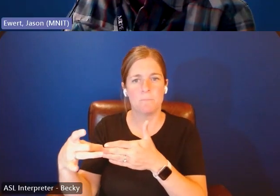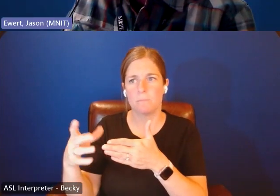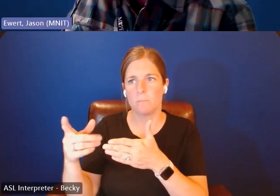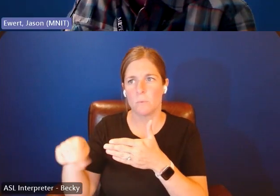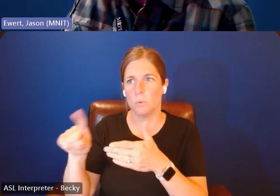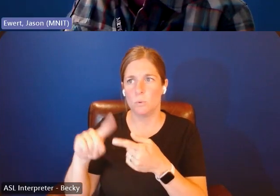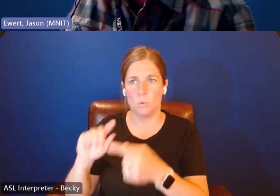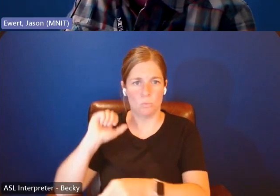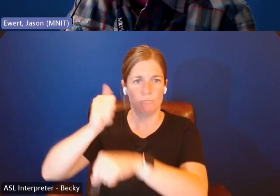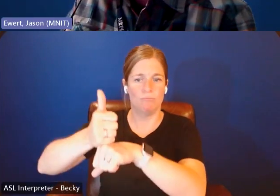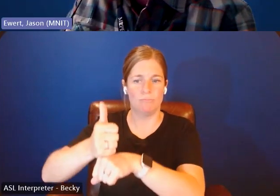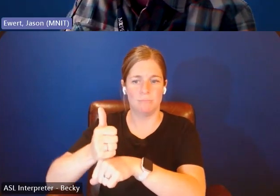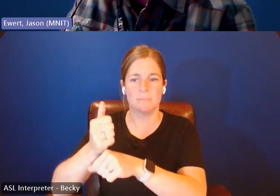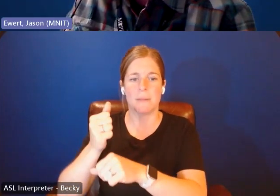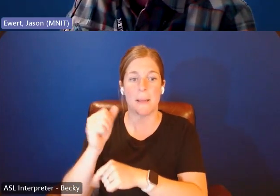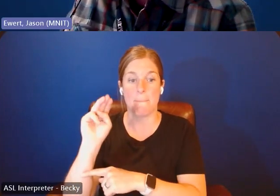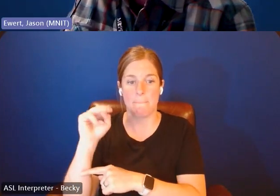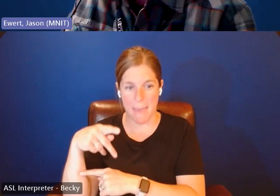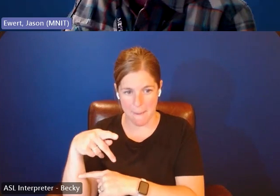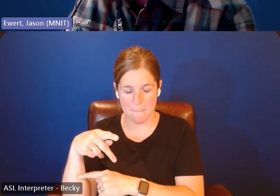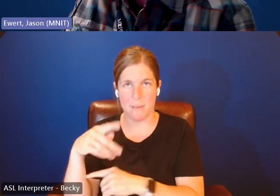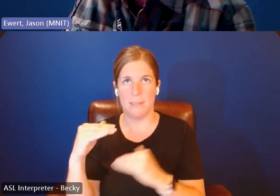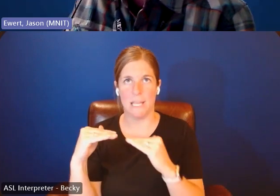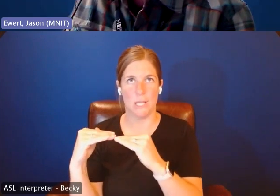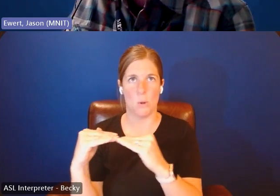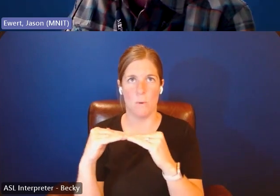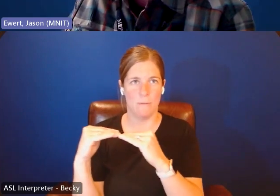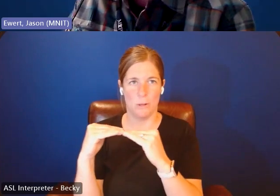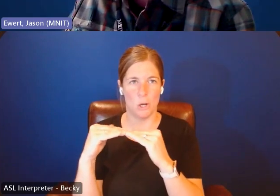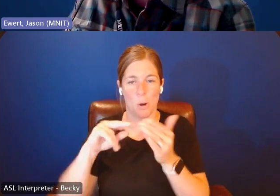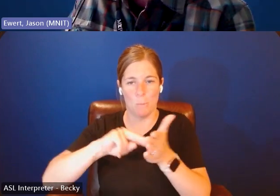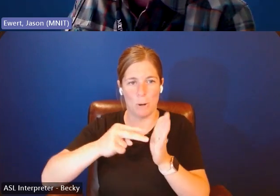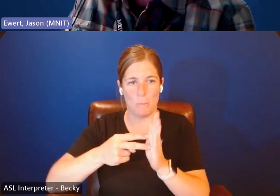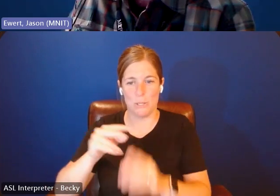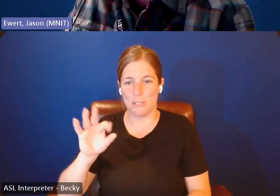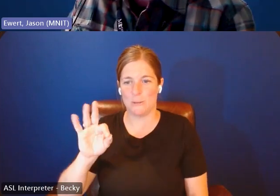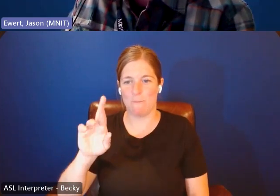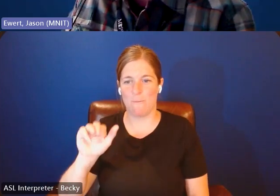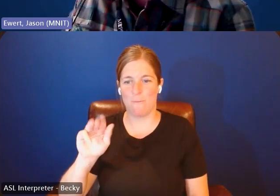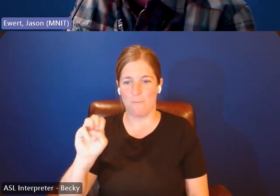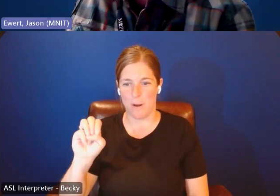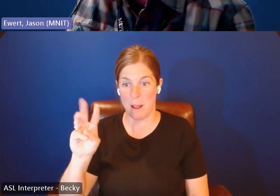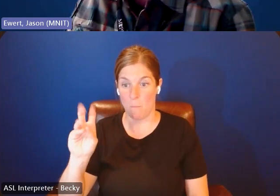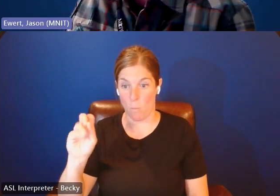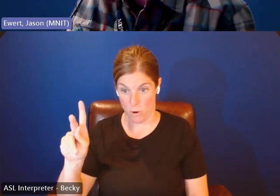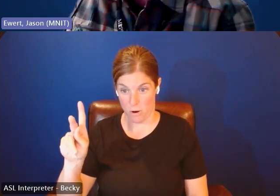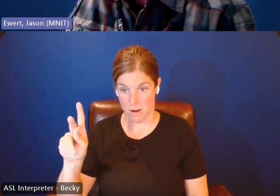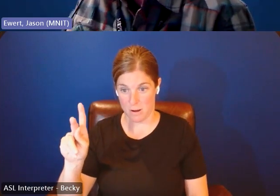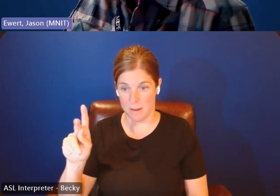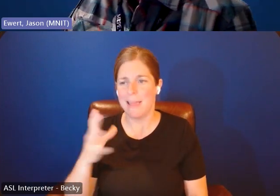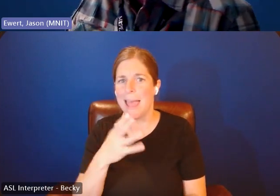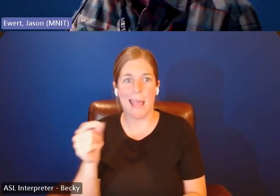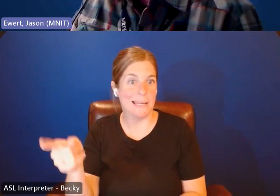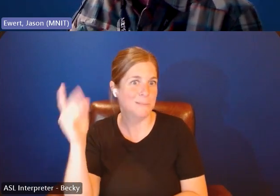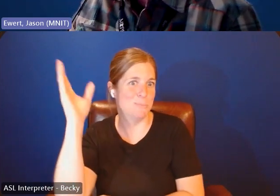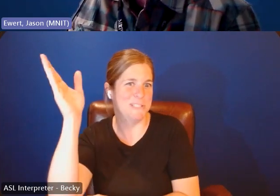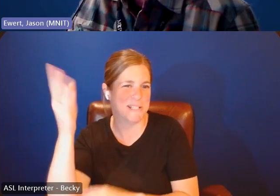equivalent purpose framework. He was kind enough to reach out to me, and he's also presenting right now.